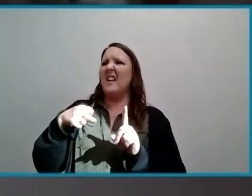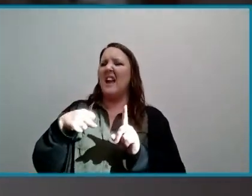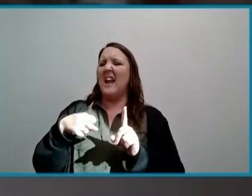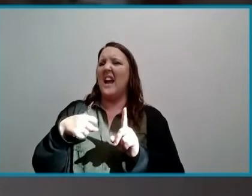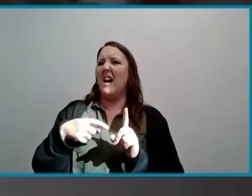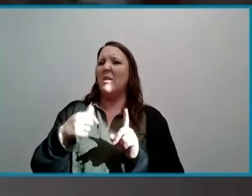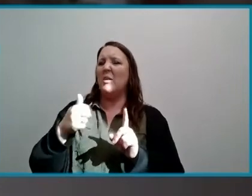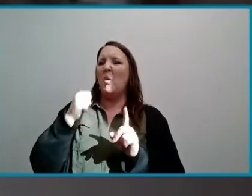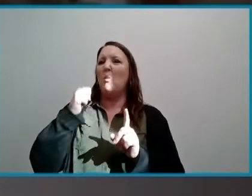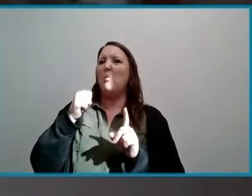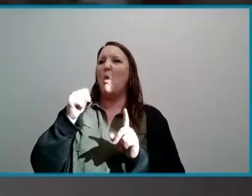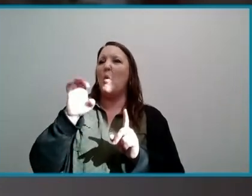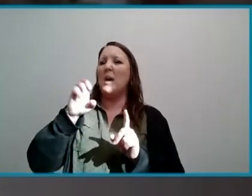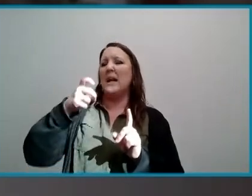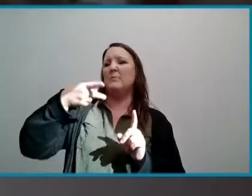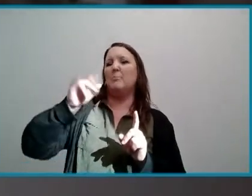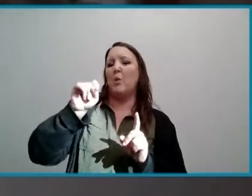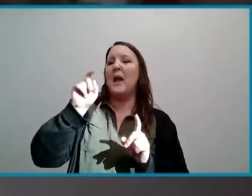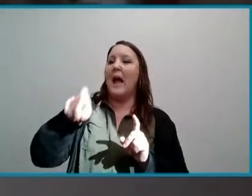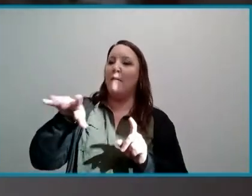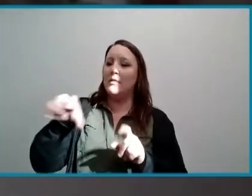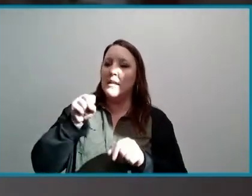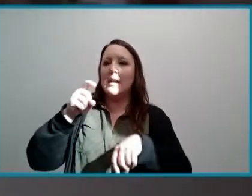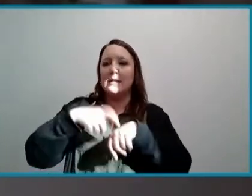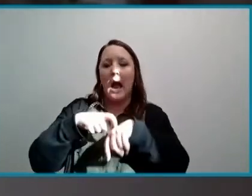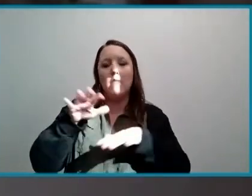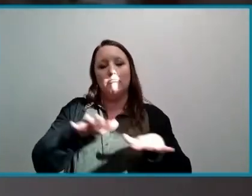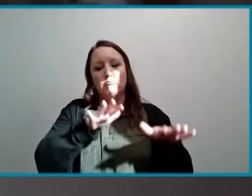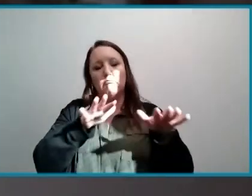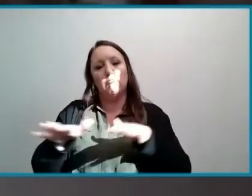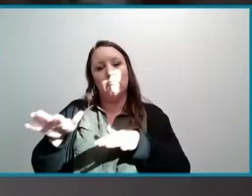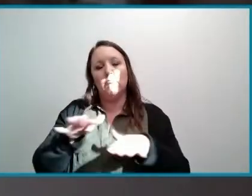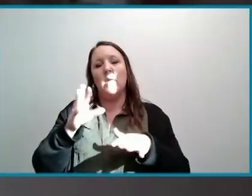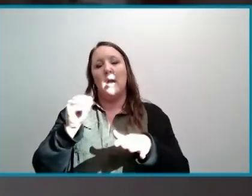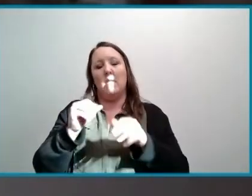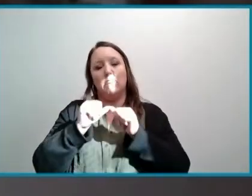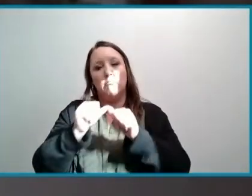You have to take time and dedicate hours to that institution and show them